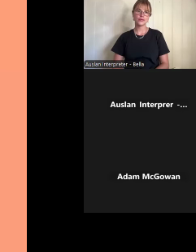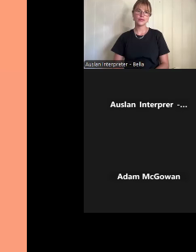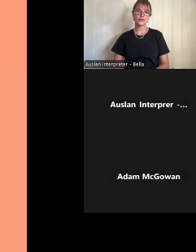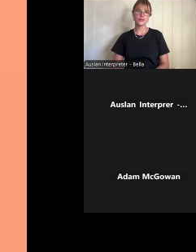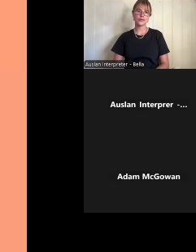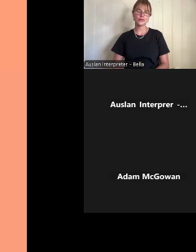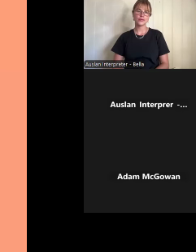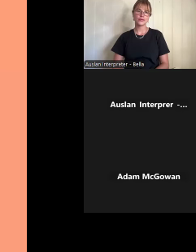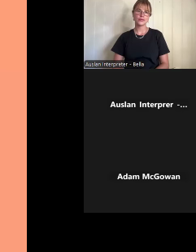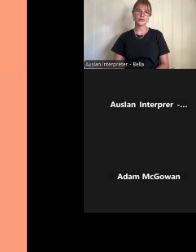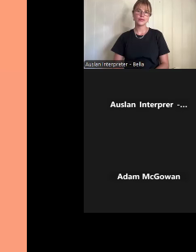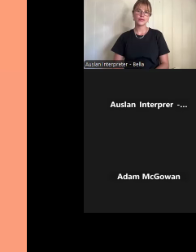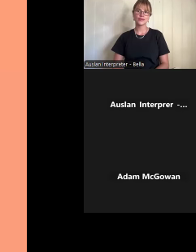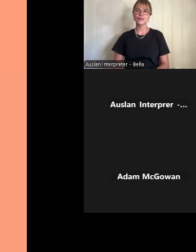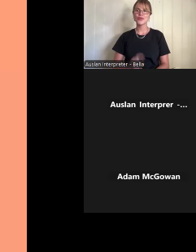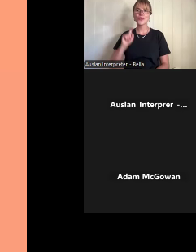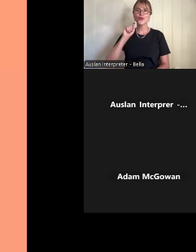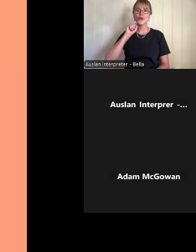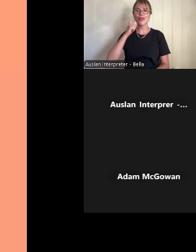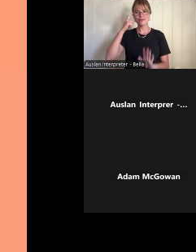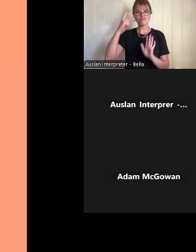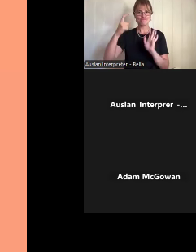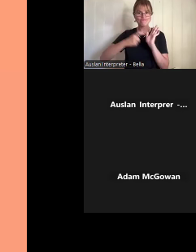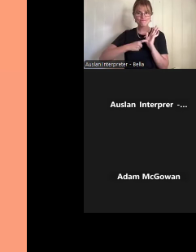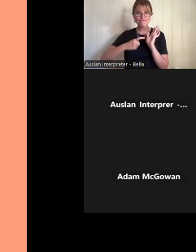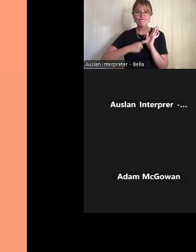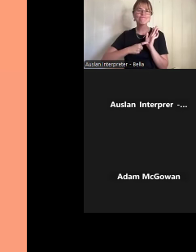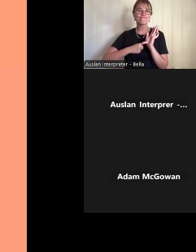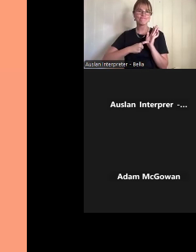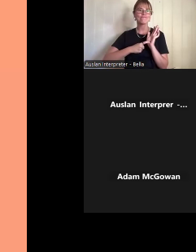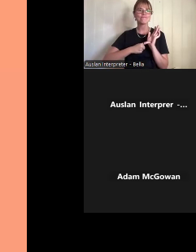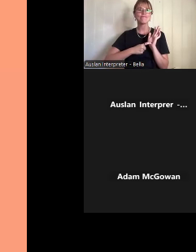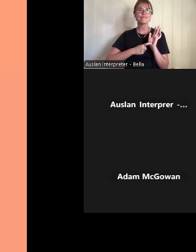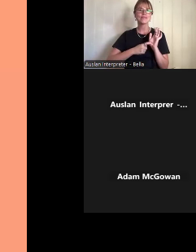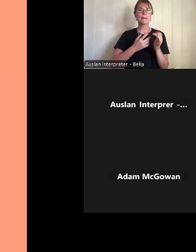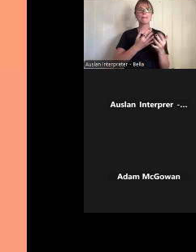going to start with an acknowledgement. So acknowledging the very many traditional custodians